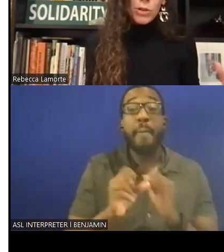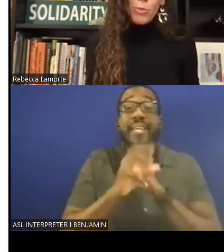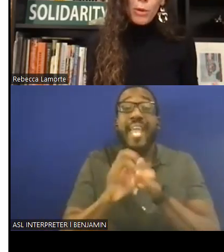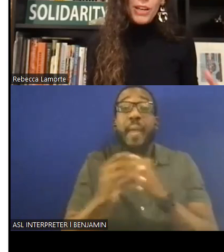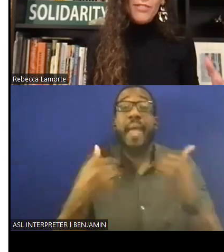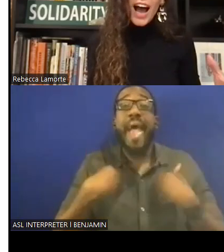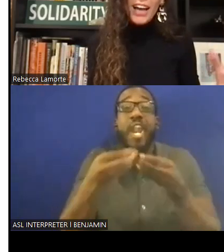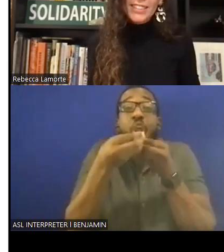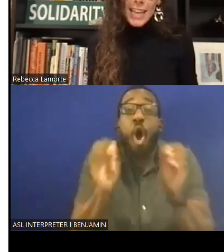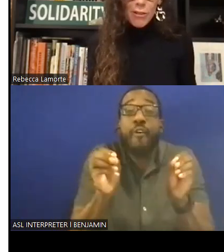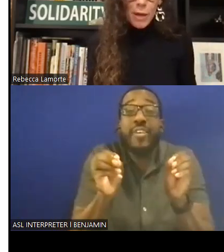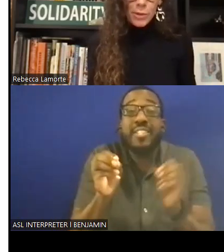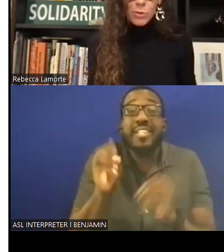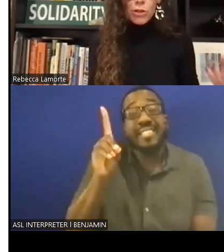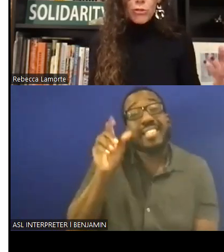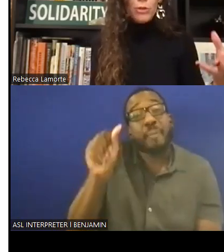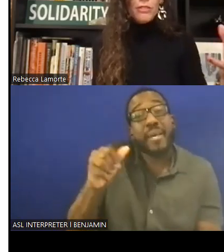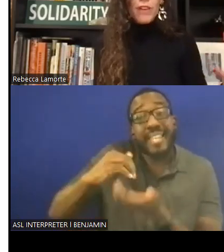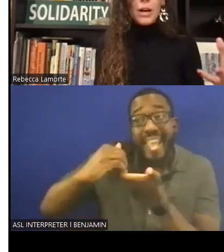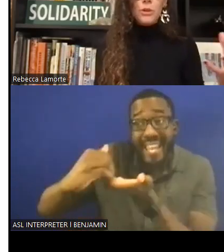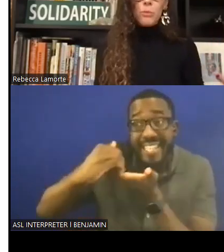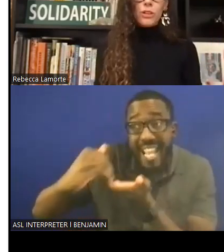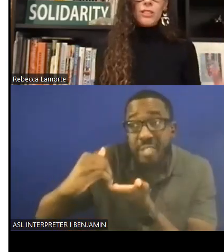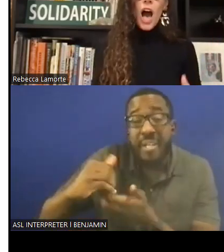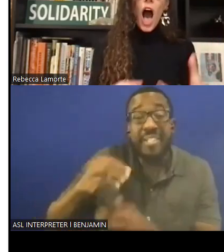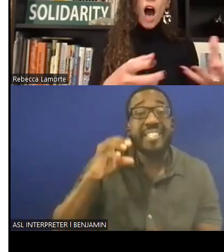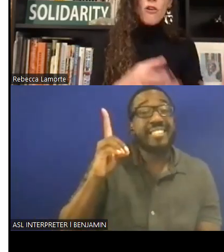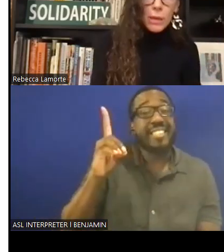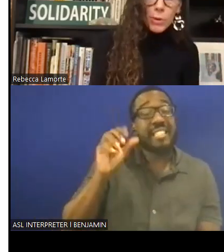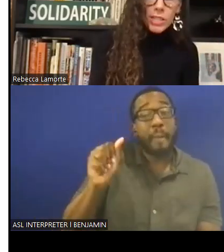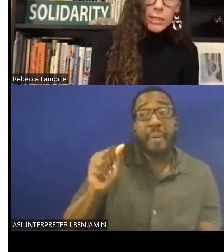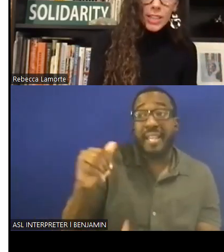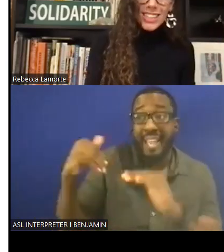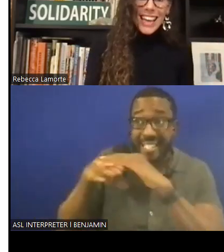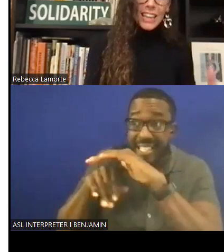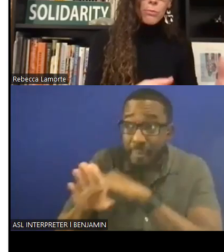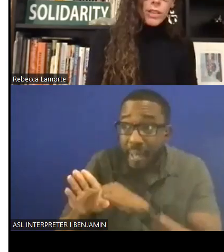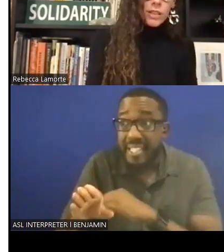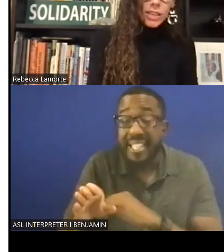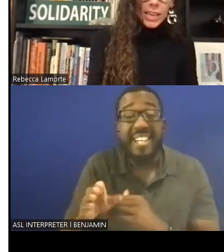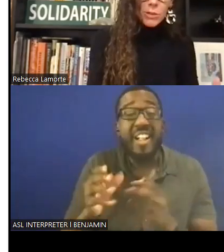with a department of nine staff members, which affirmed the value and importance of people with disabilities in political engagement